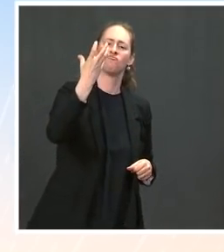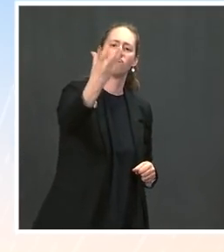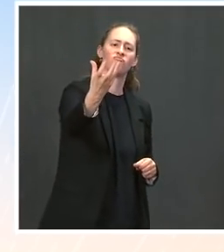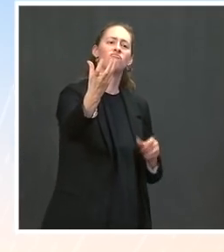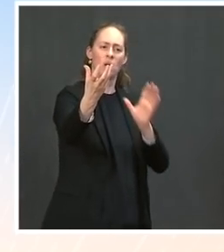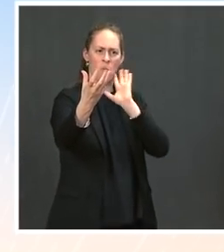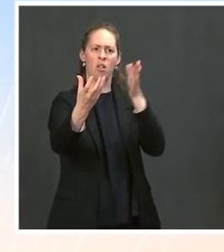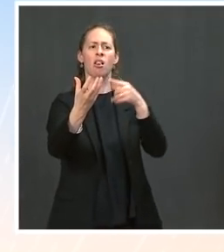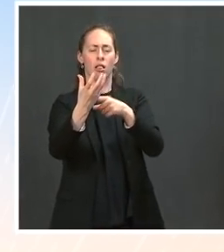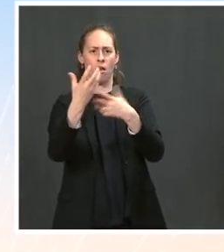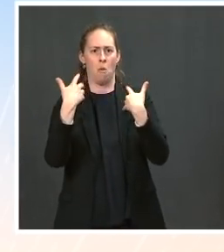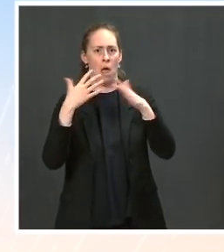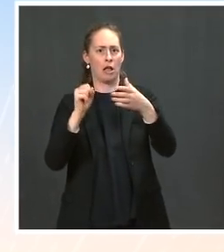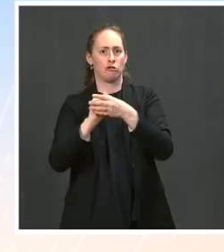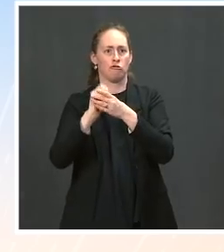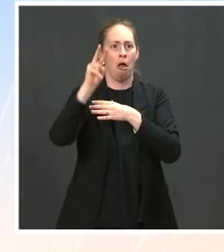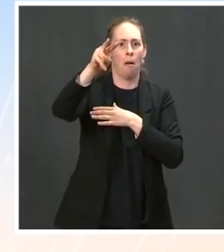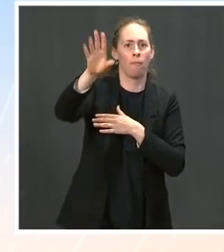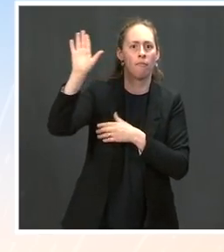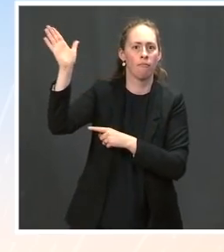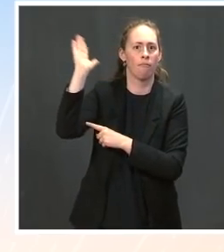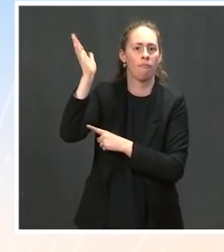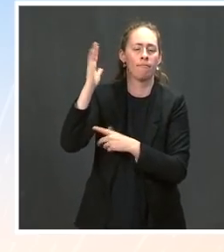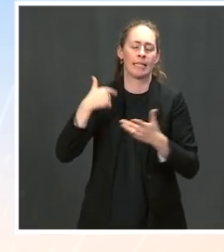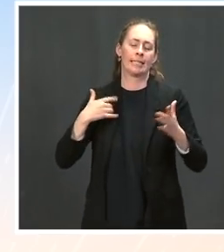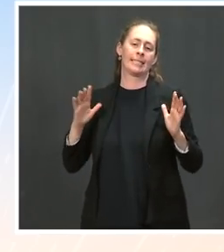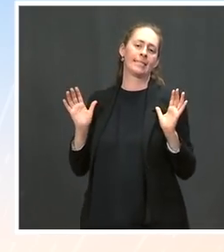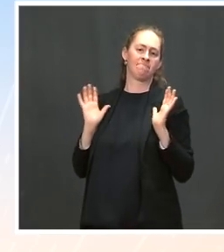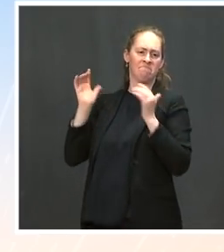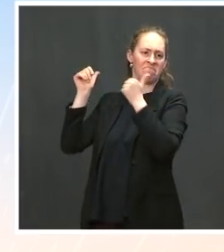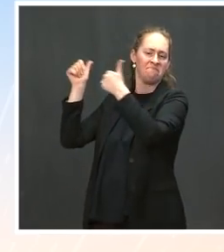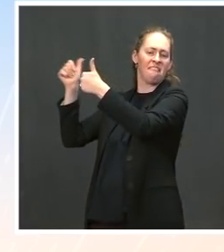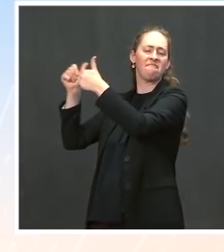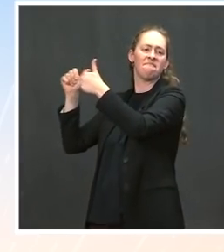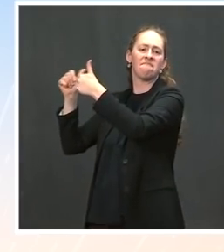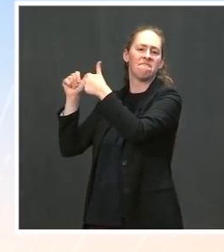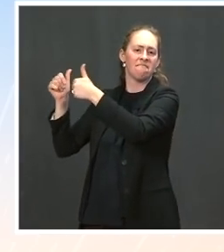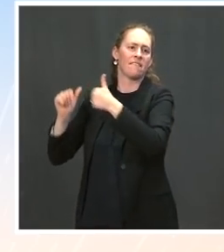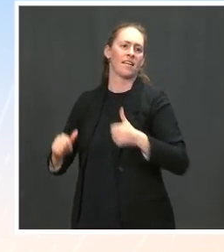of what that format will look like -- when we know what the verdict looks like. The Press: Okay. And my last question: